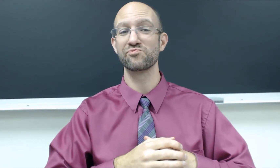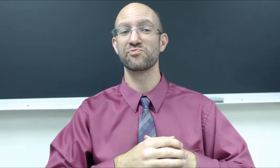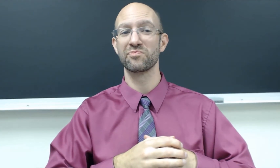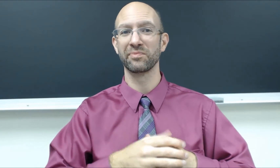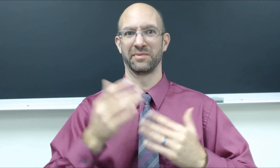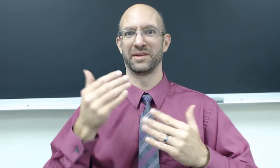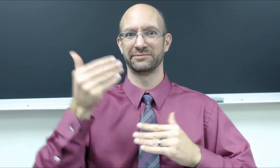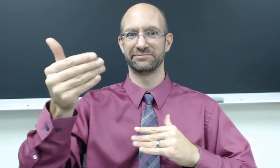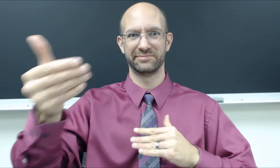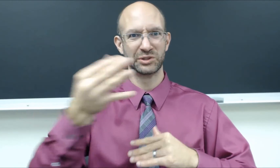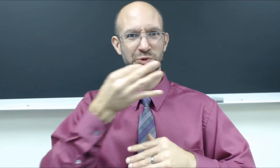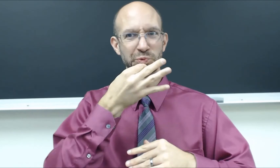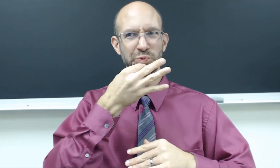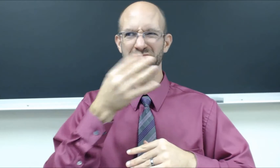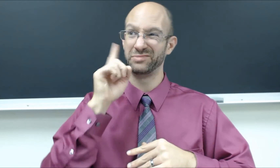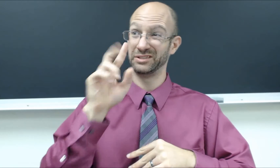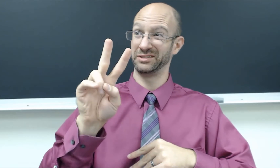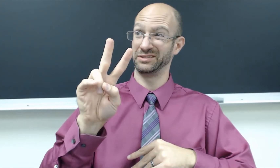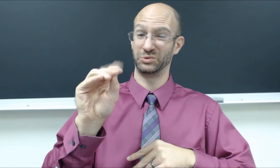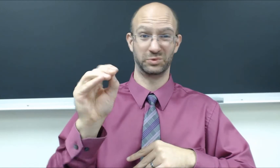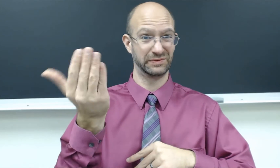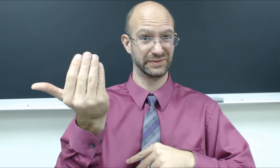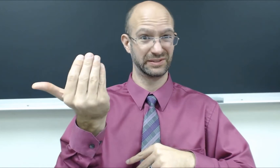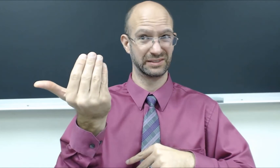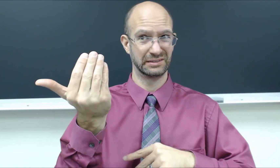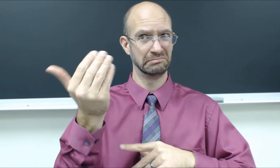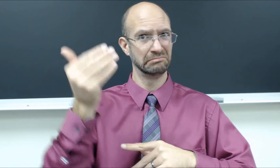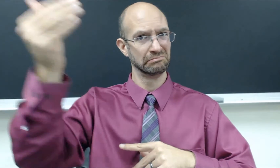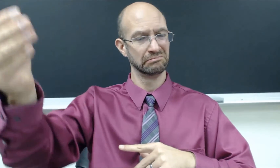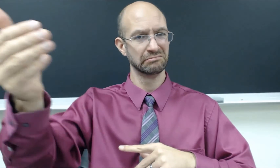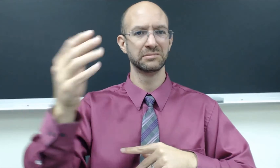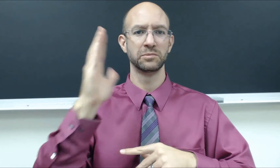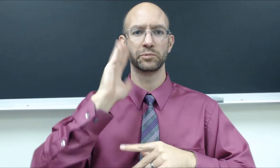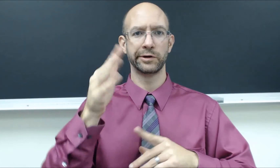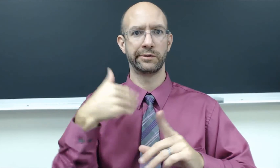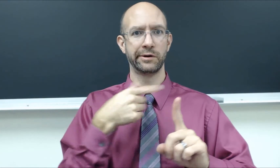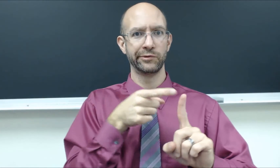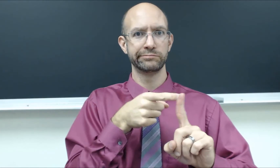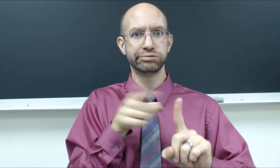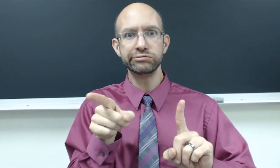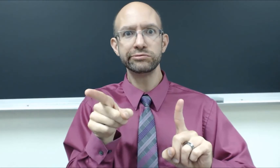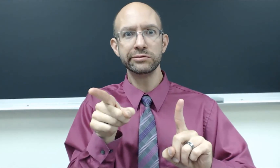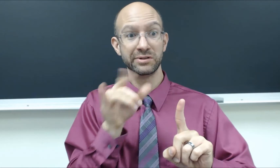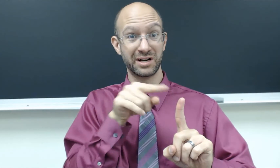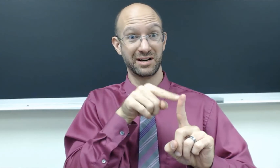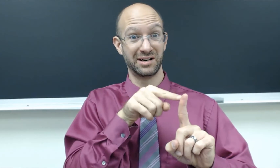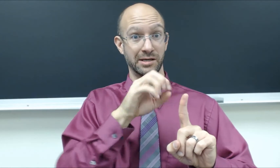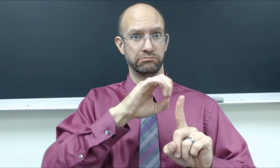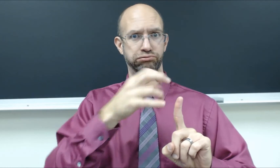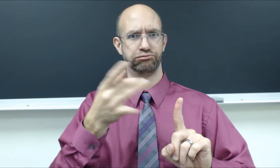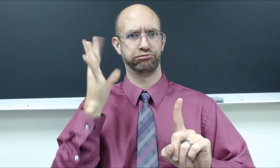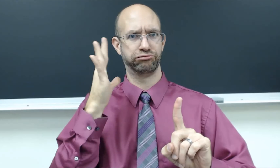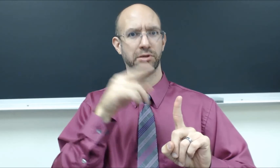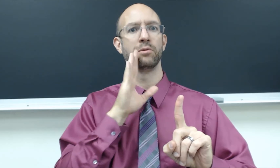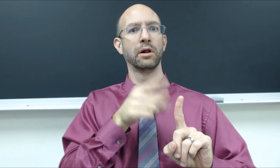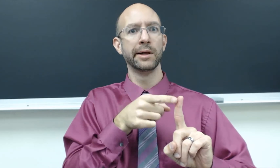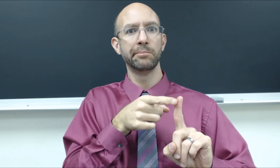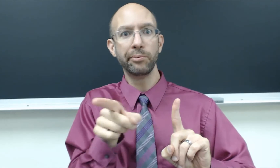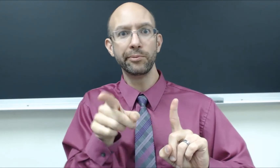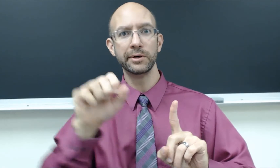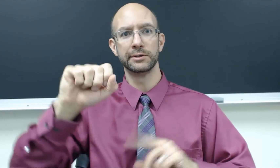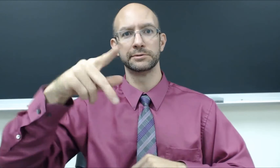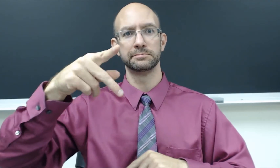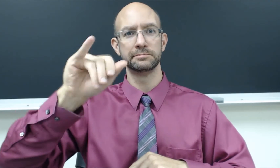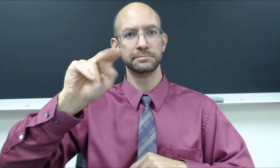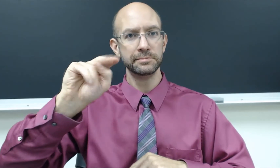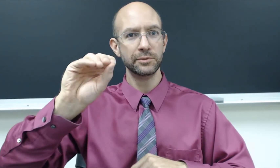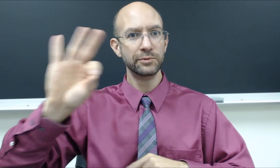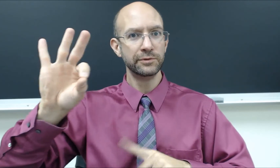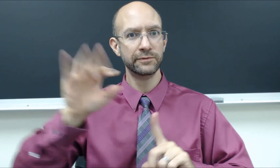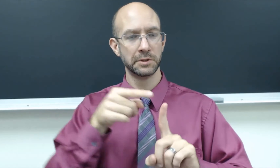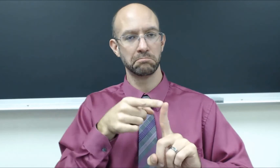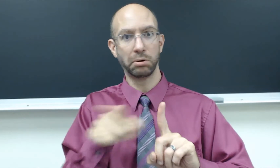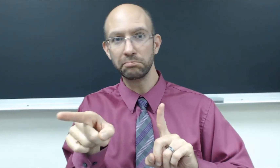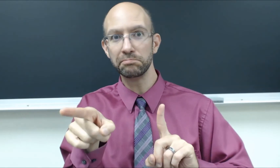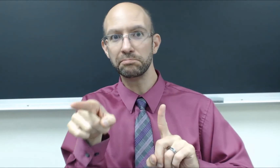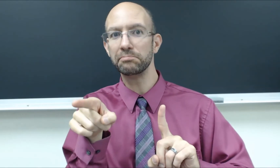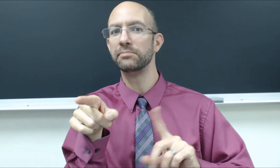Coming up soon, I think in 2015, will be a spinoff of Breaking Bad.